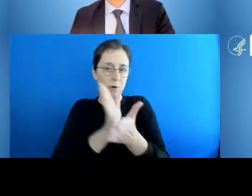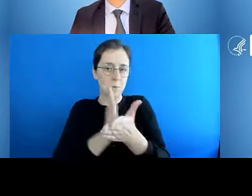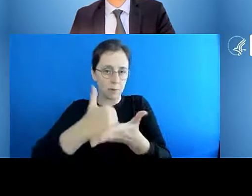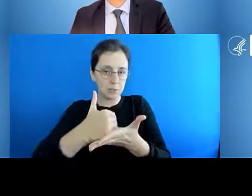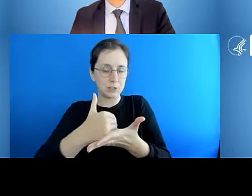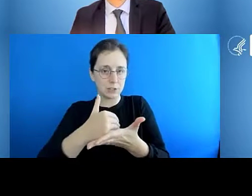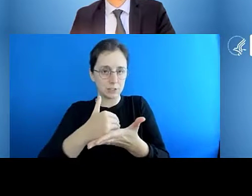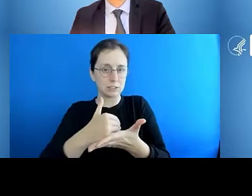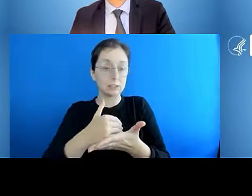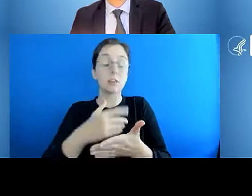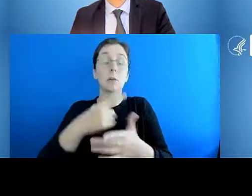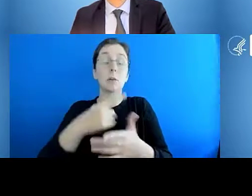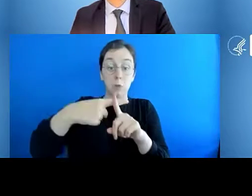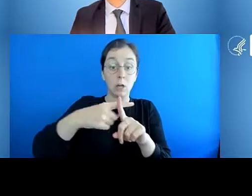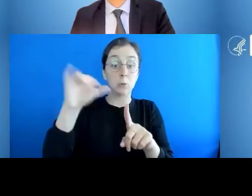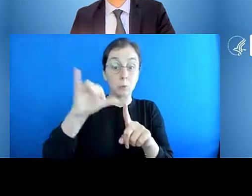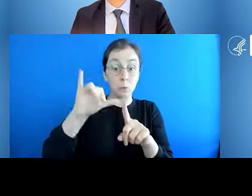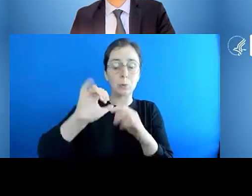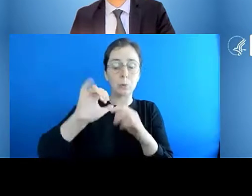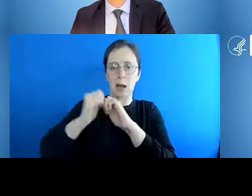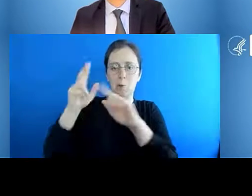and also as it applies to your DMS costs.